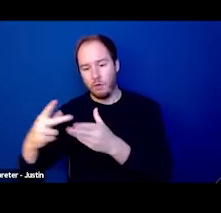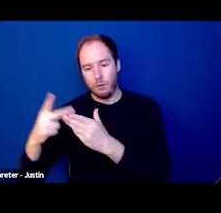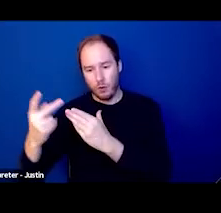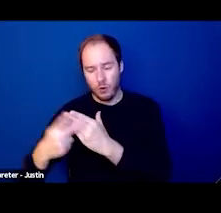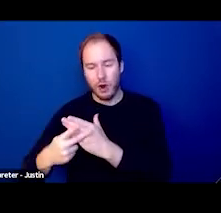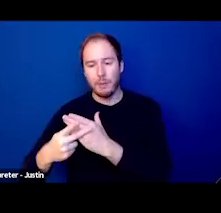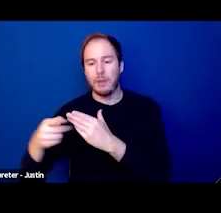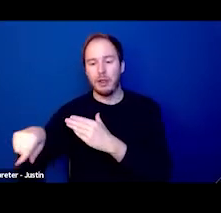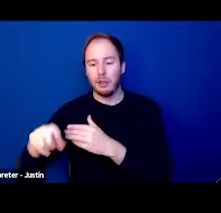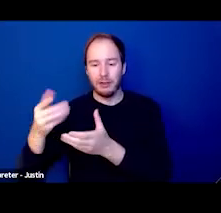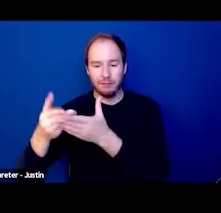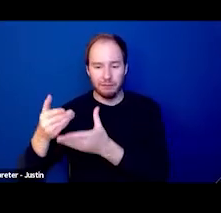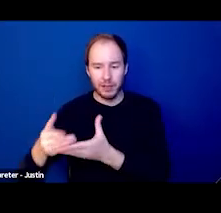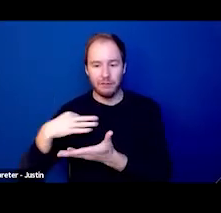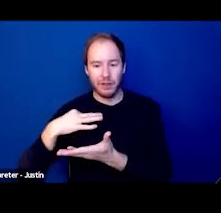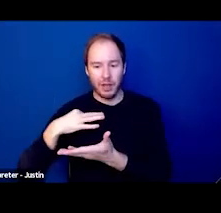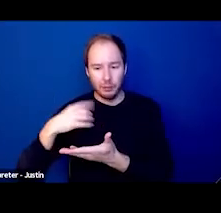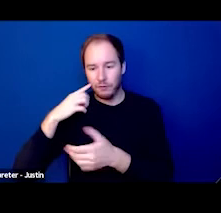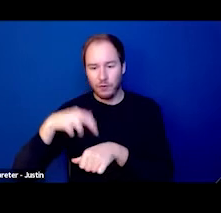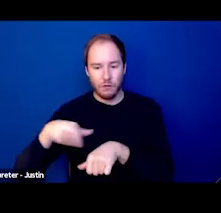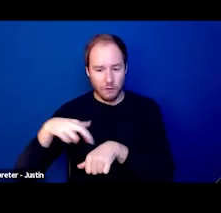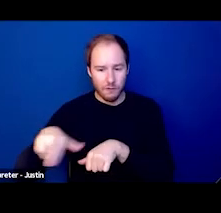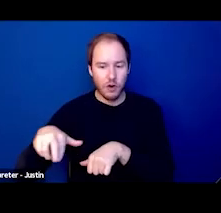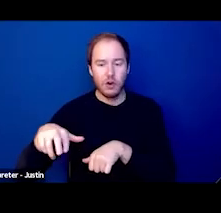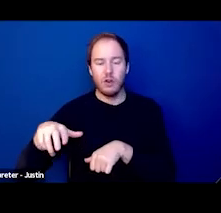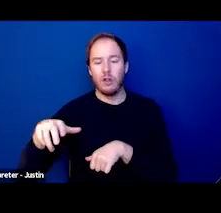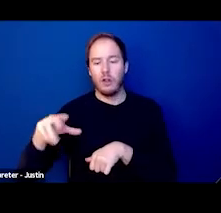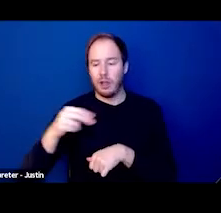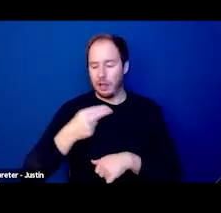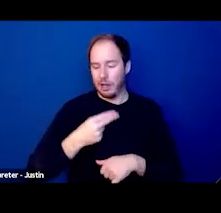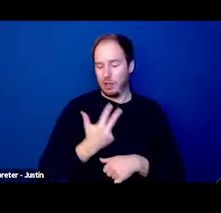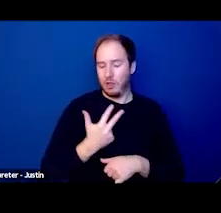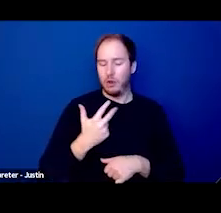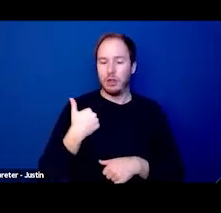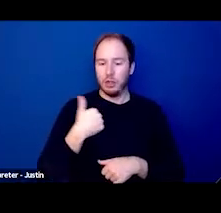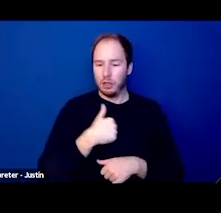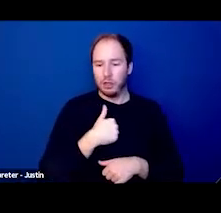They verify eligibility of referrals in H3, and Health Housing and Homeless's role